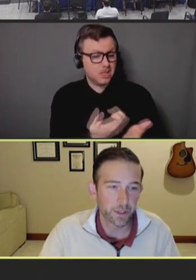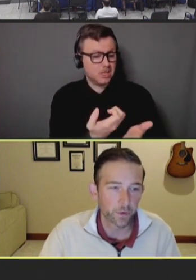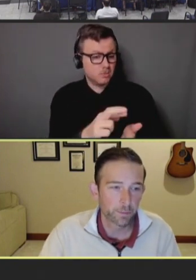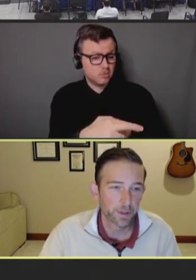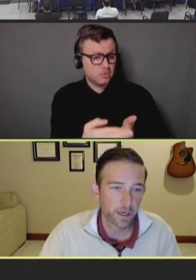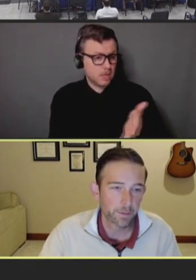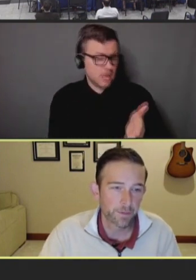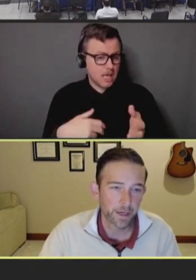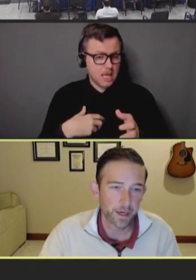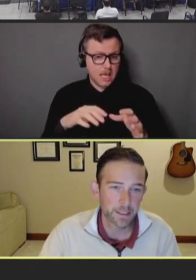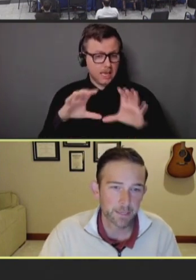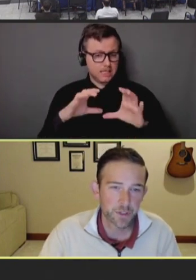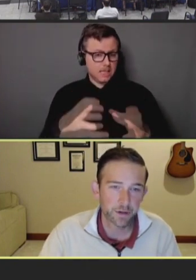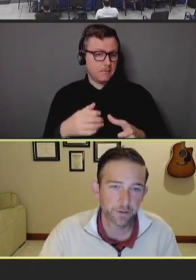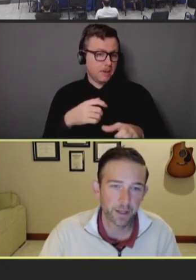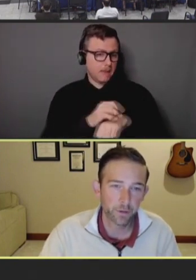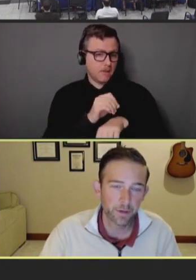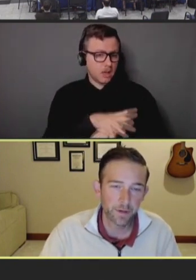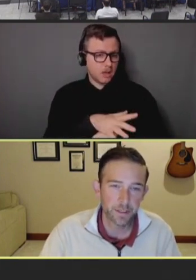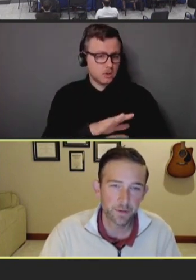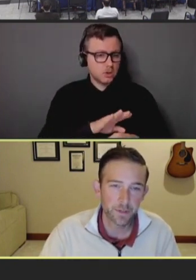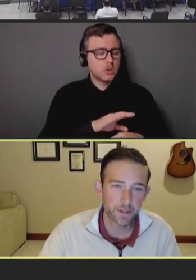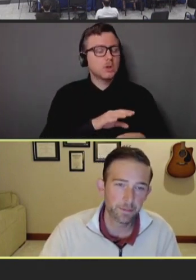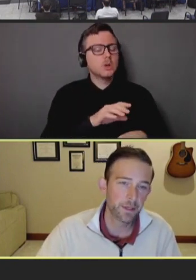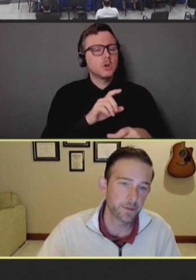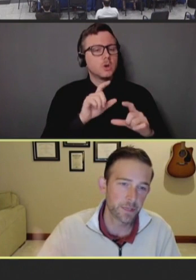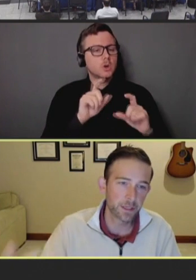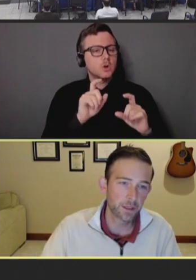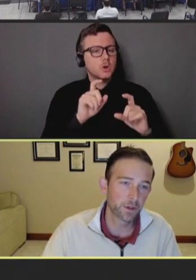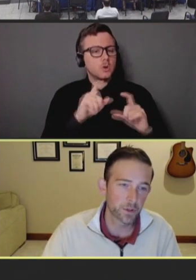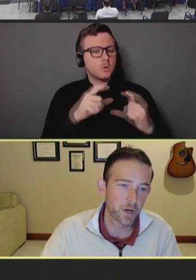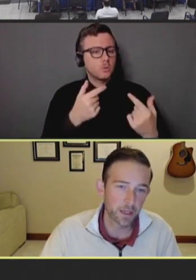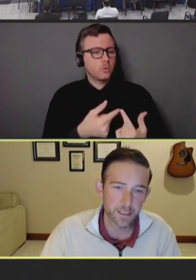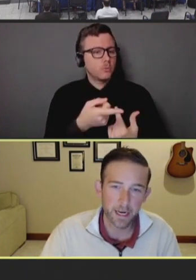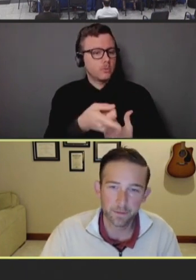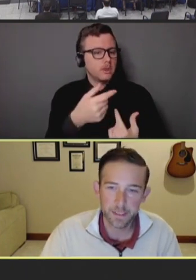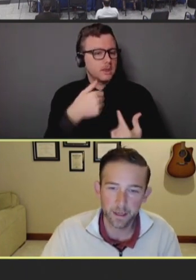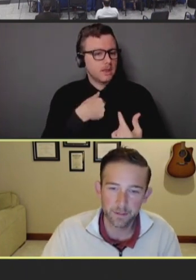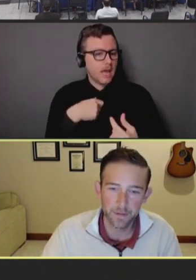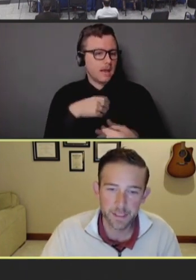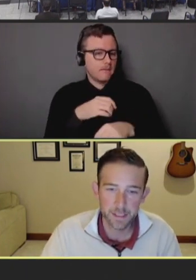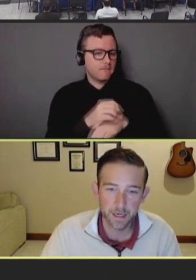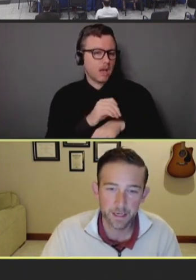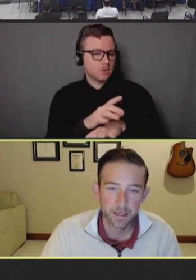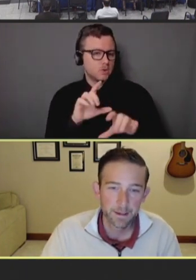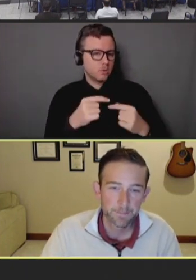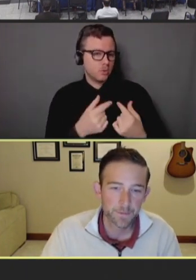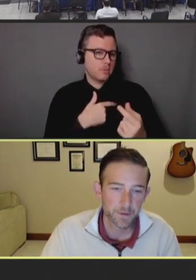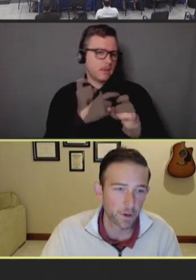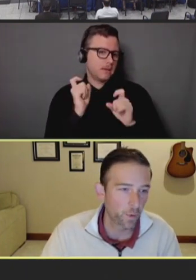Group provided an exemption for nOPV2 to then be used in clinical trials outside of this study.